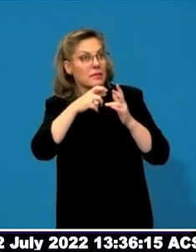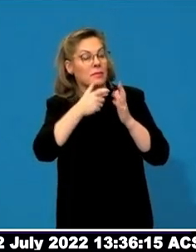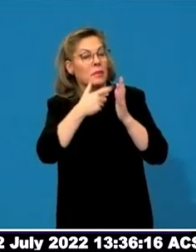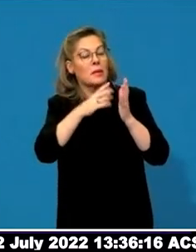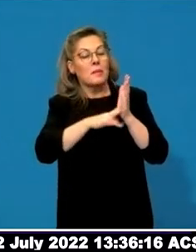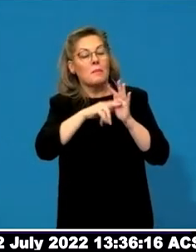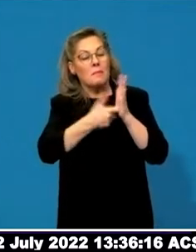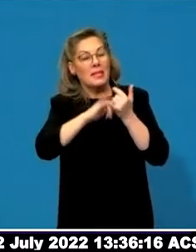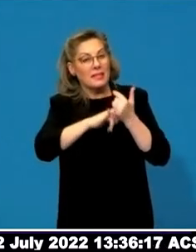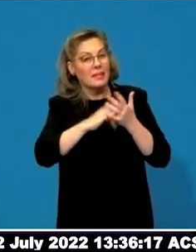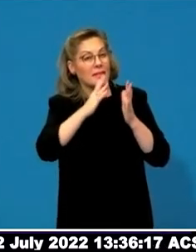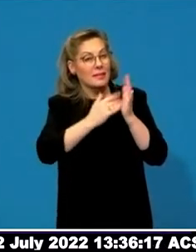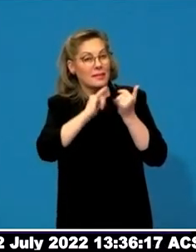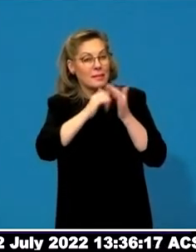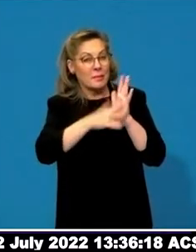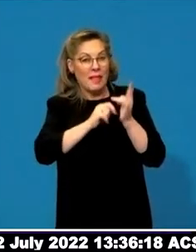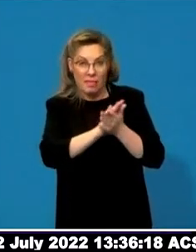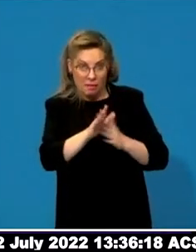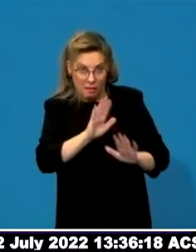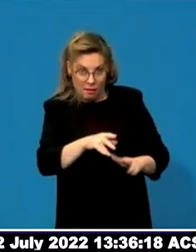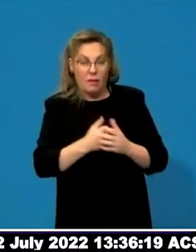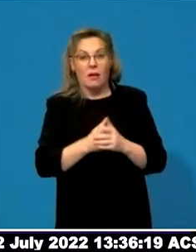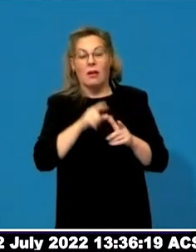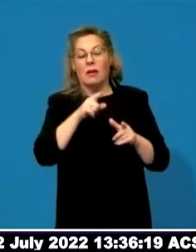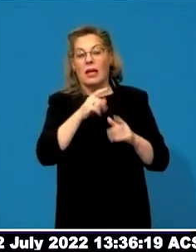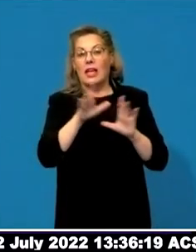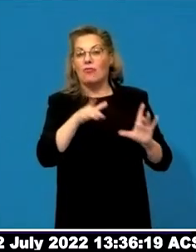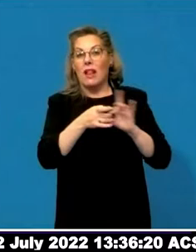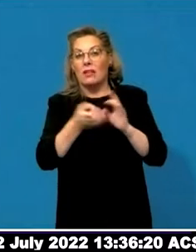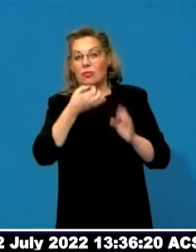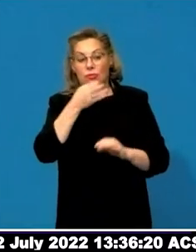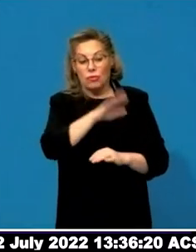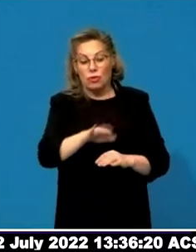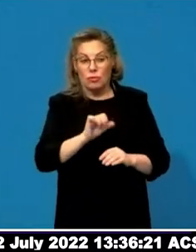It says in there that, for the most part, that children with disability,